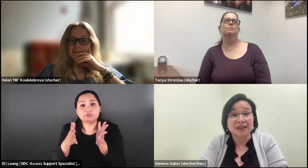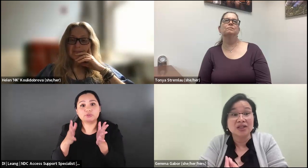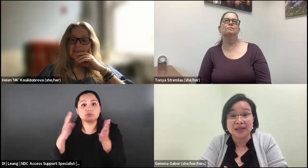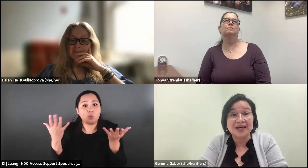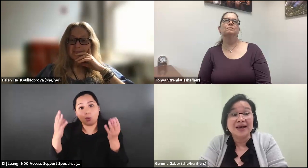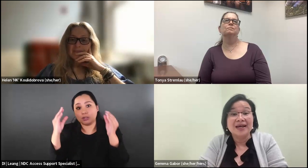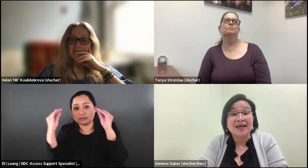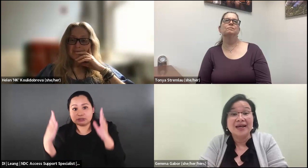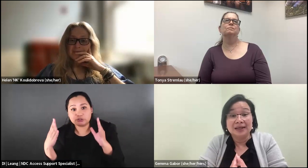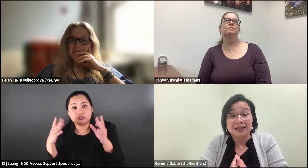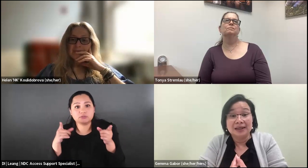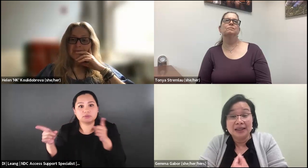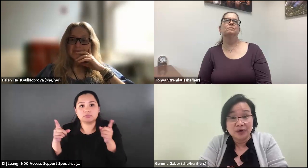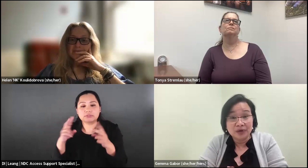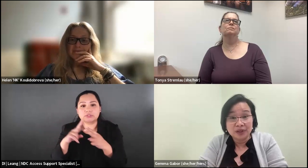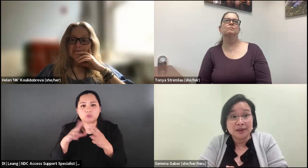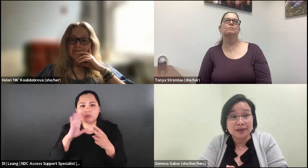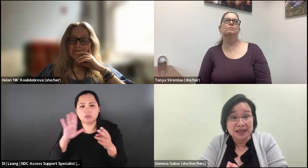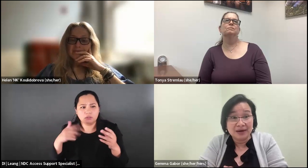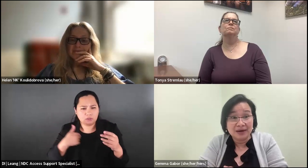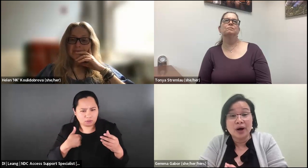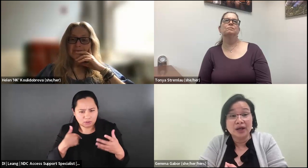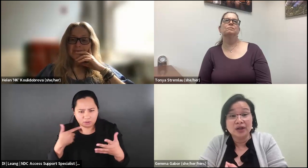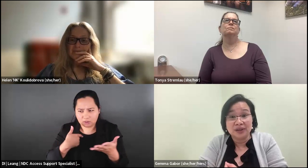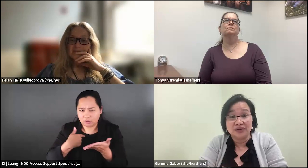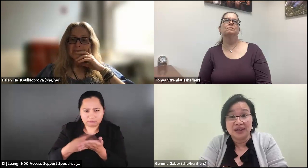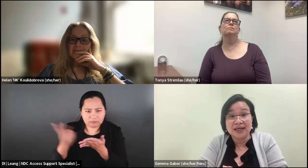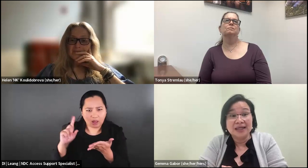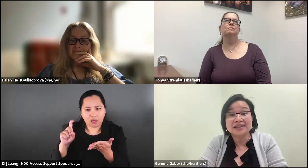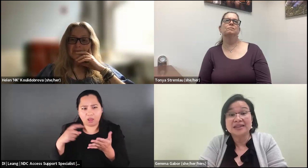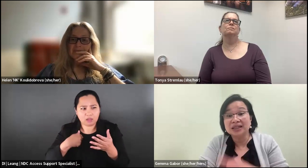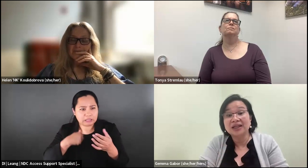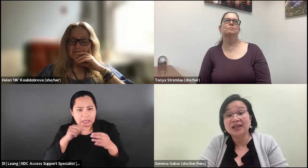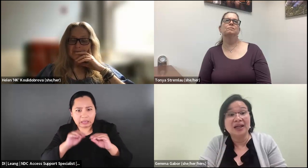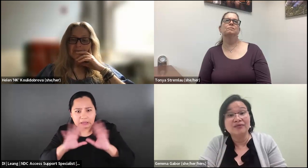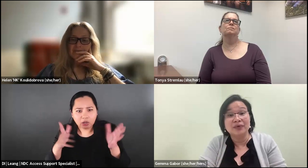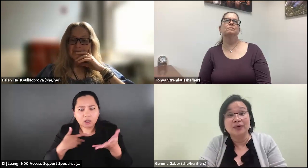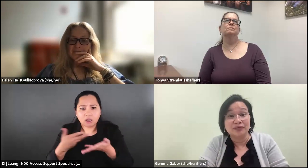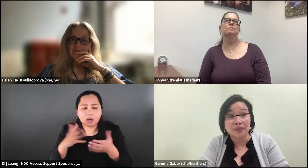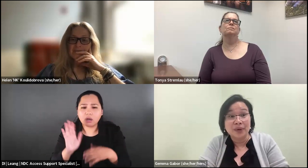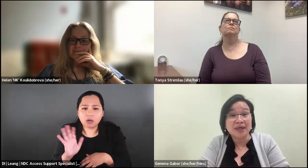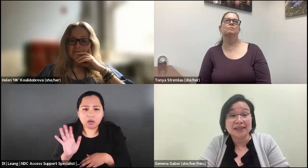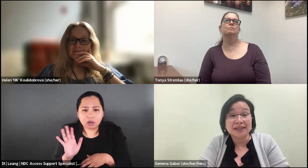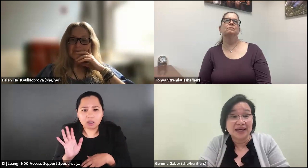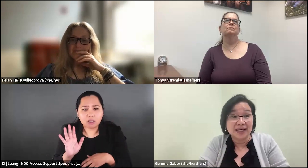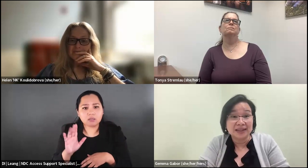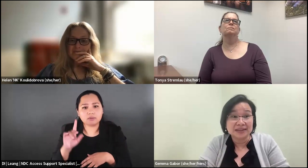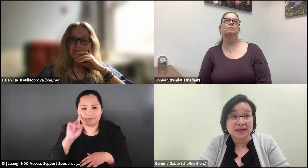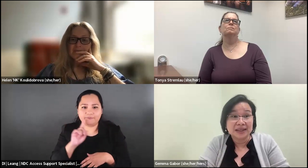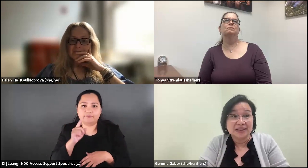But actually, the individual deaf or hard of hearing is still in the level of BICS.